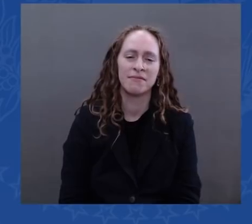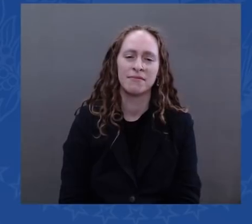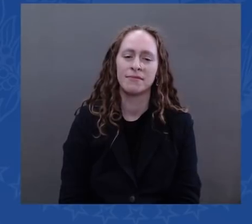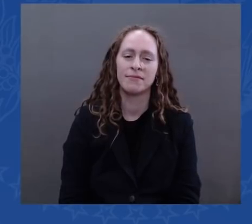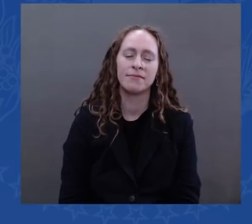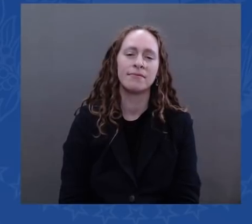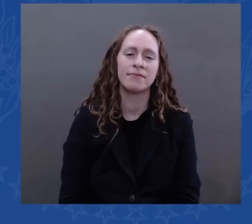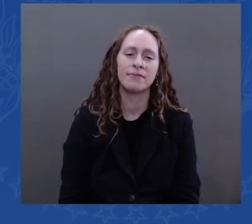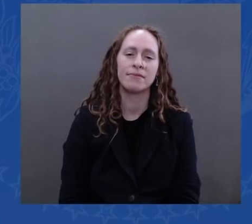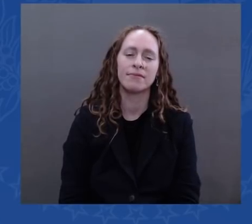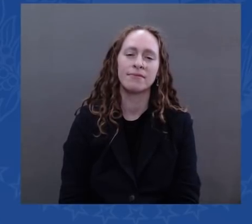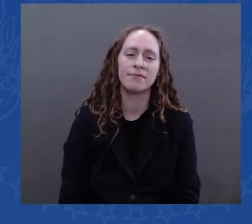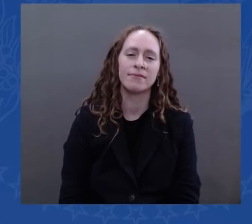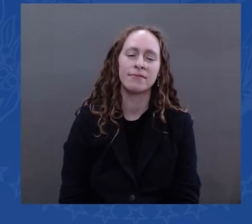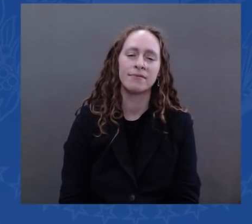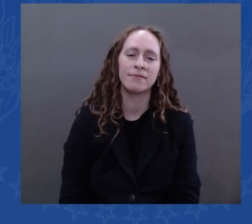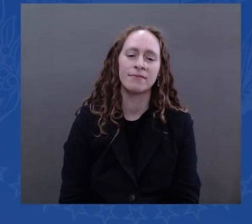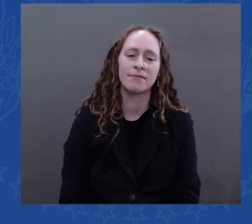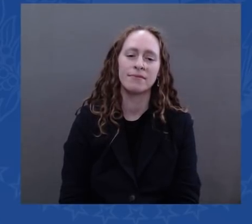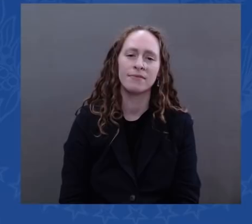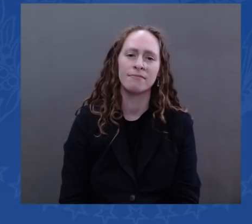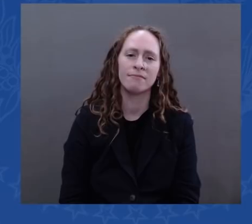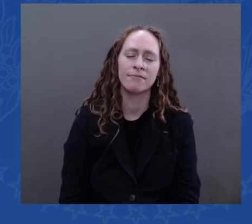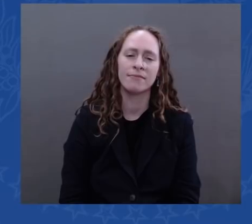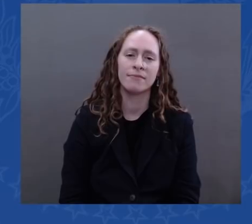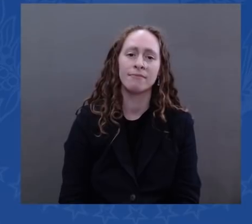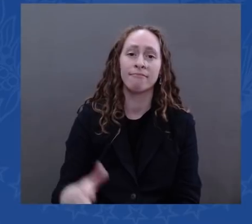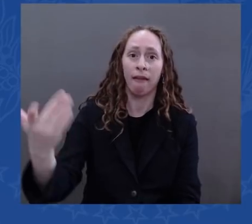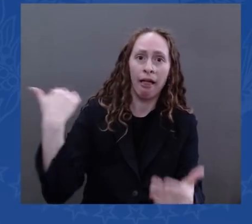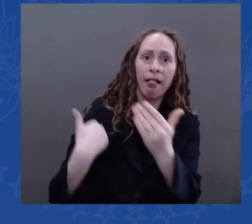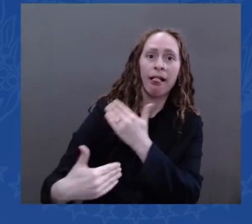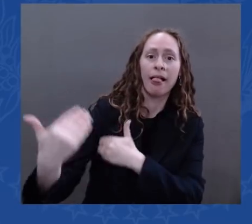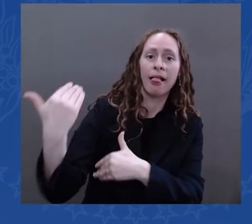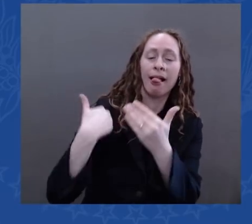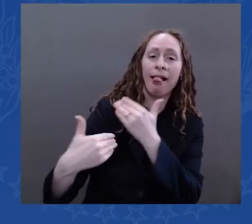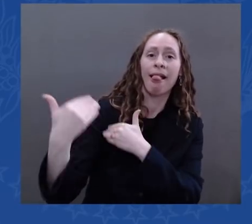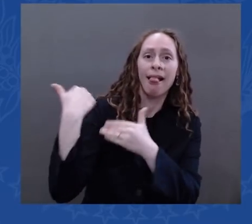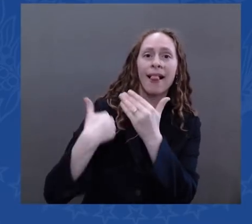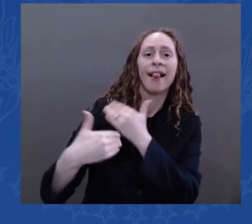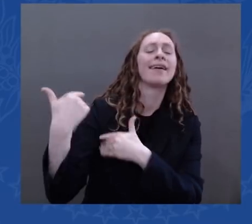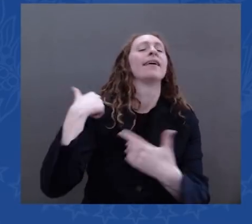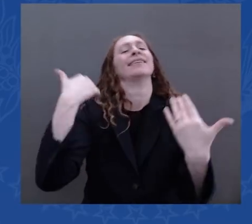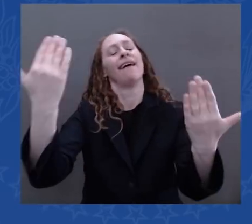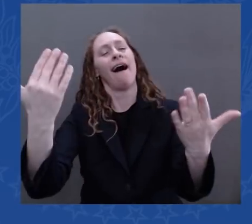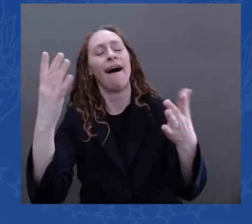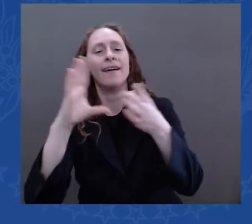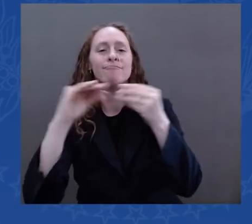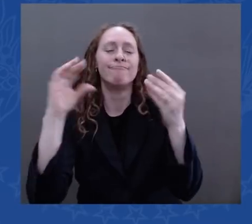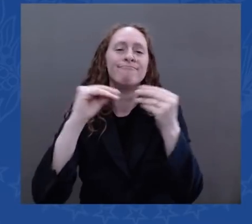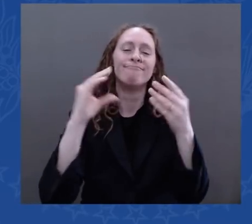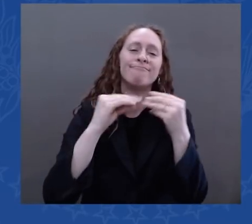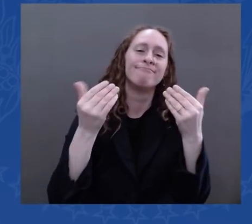as well -- might as well speak to it, unless you want to ask the question -- but, you know, that other governments have suggested